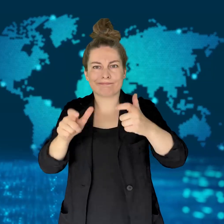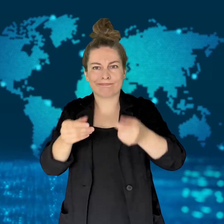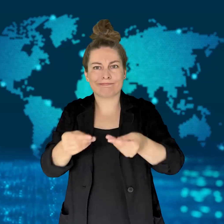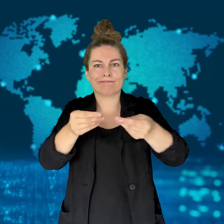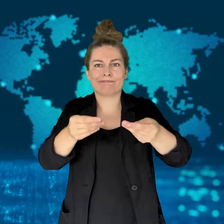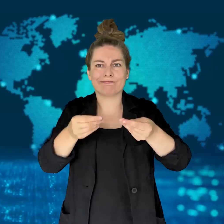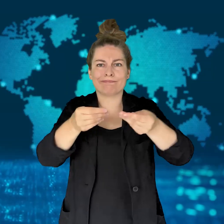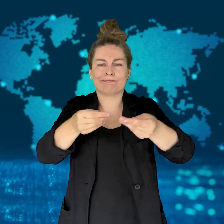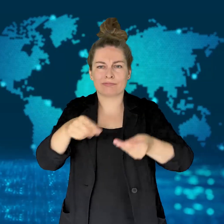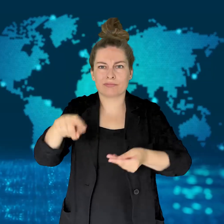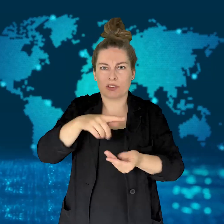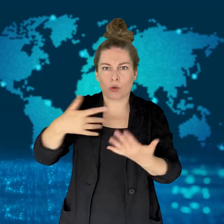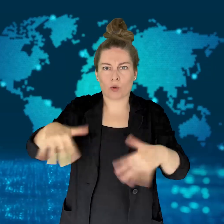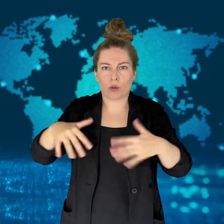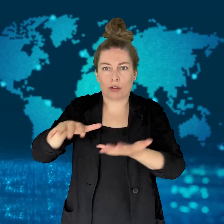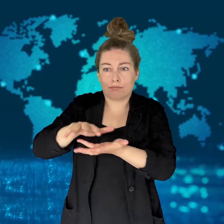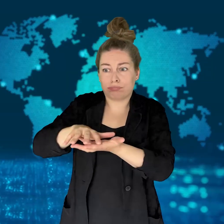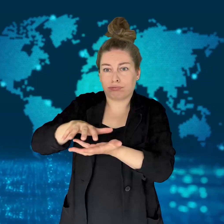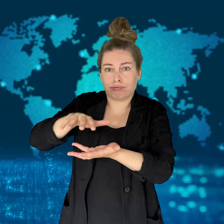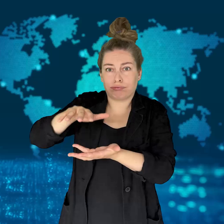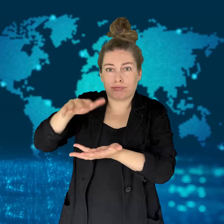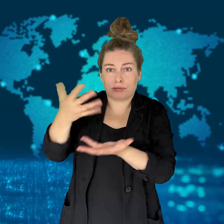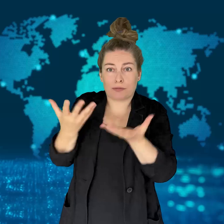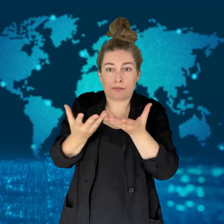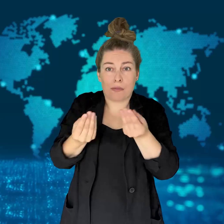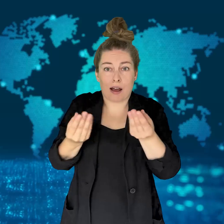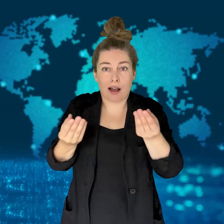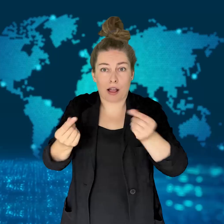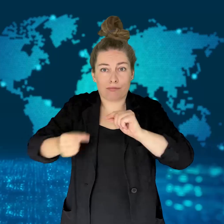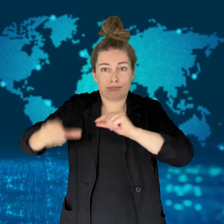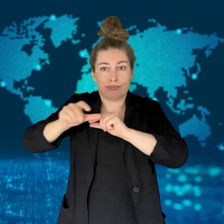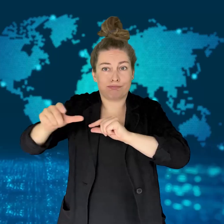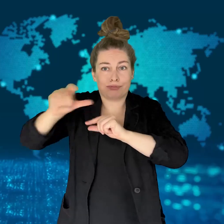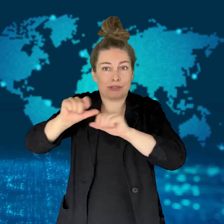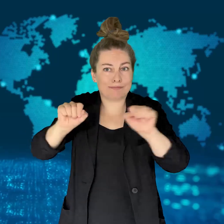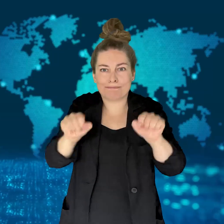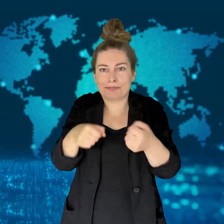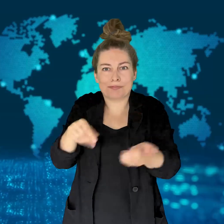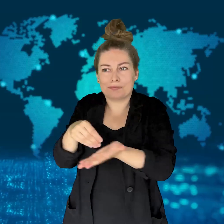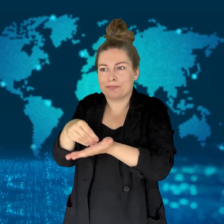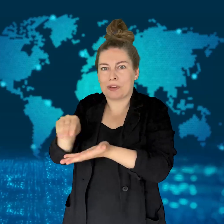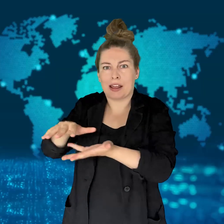the city since the multiple fines had stacked up.